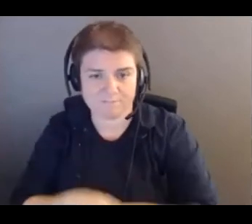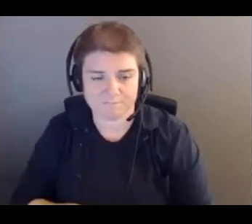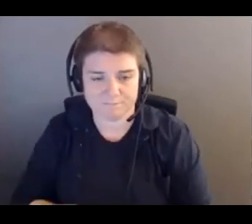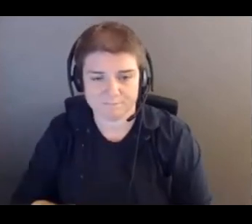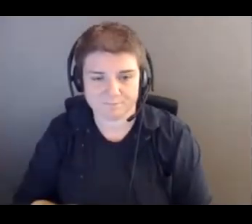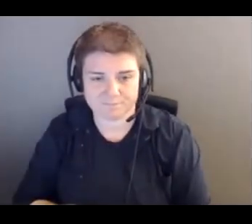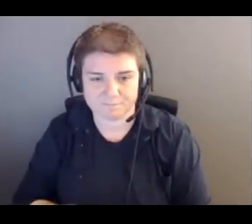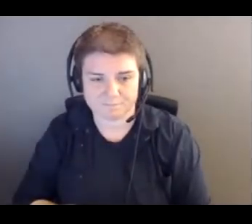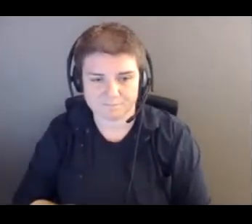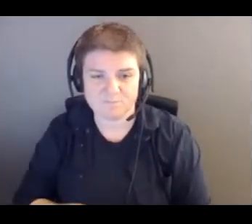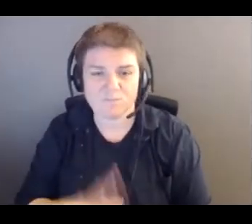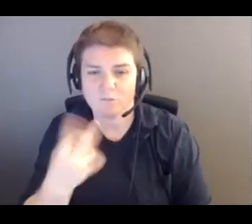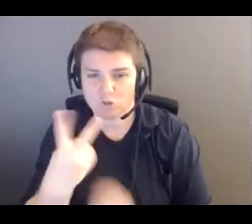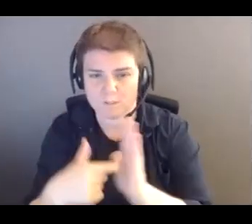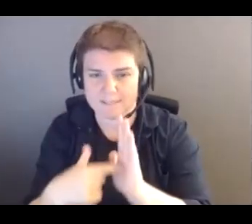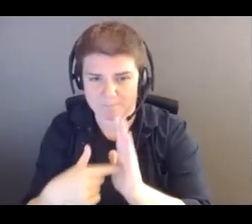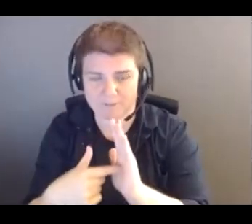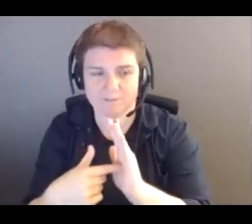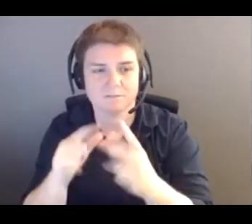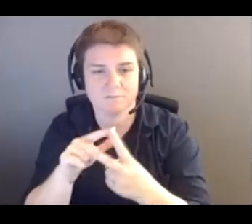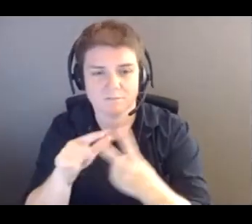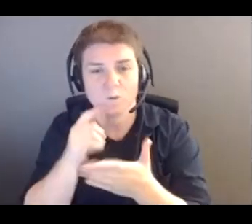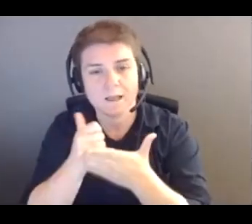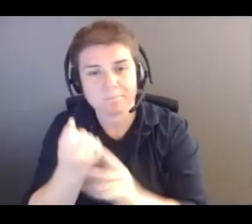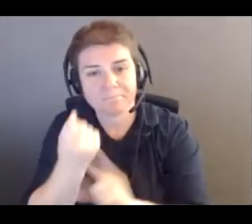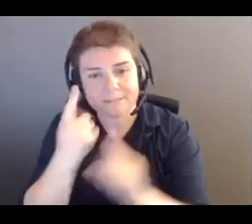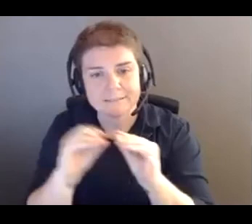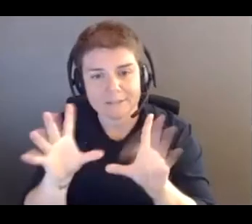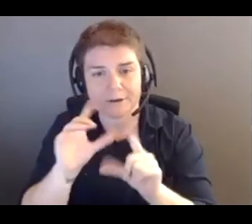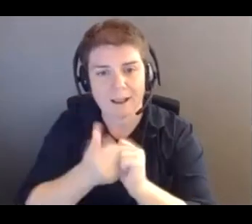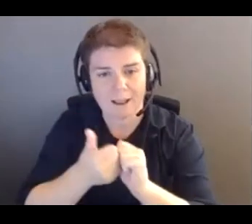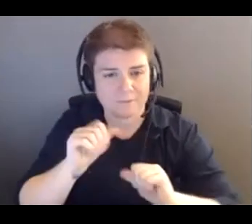Here are two examples that may help you understand how assessors will be encouraged to evaluate using this